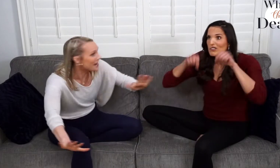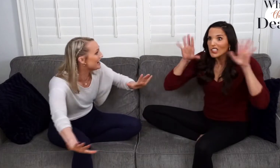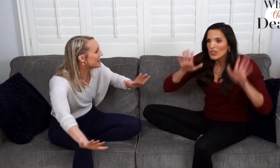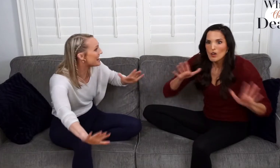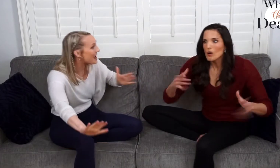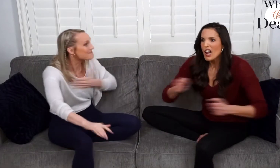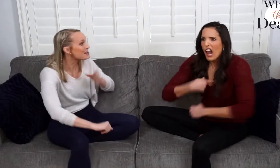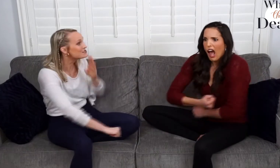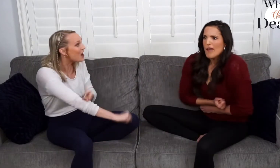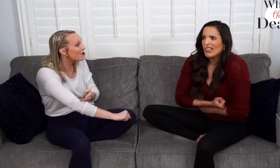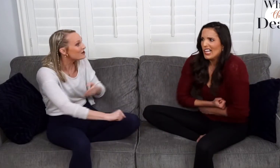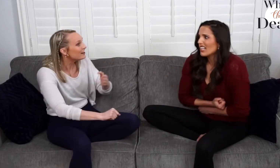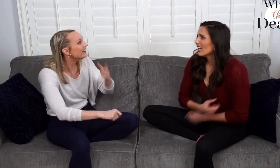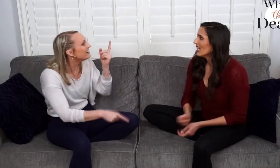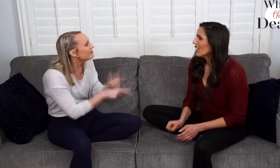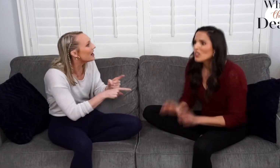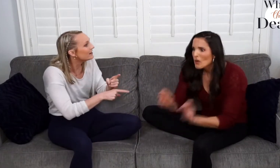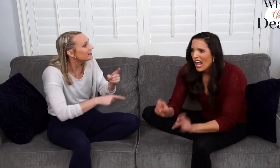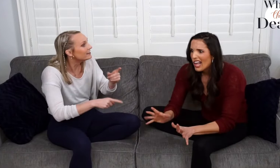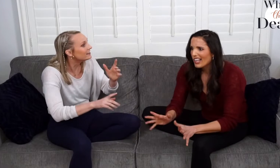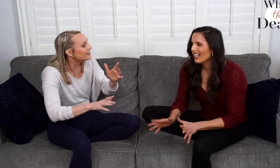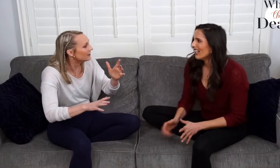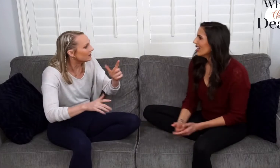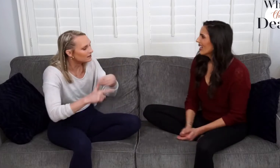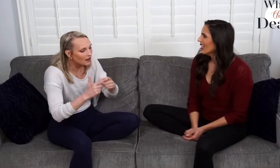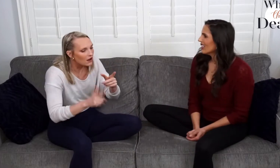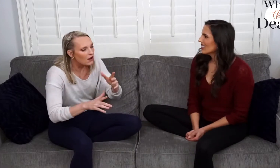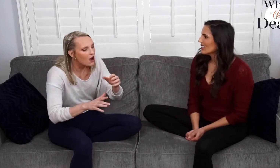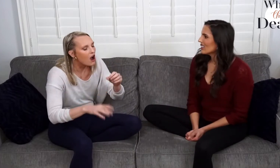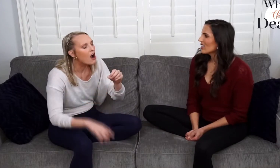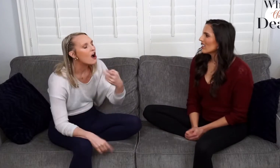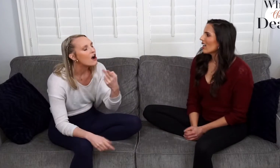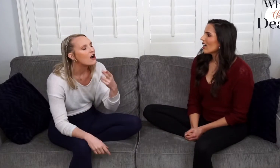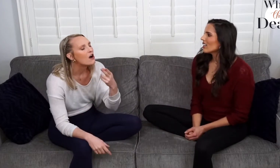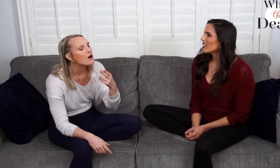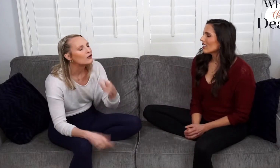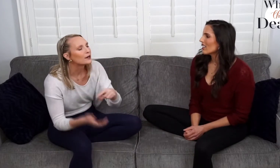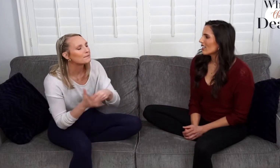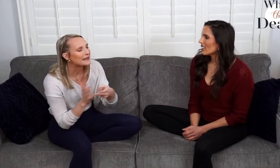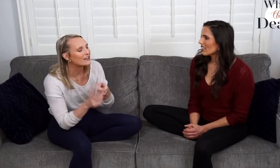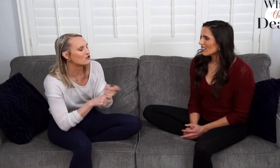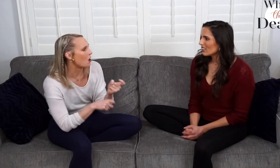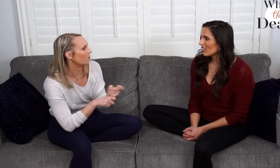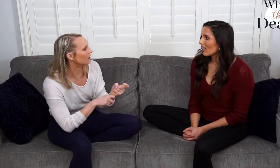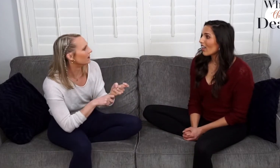my parents reaction. They're like, “Wait my daughter!” - Freaking out, “Do the Heimlich!” Right! And then they're like, “Oh you meant you